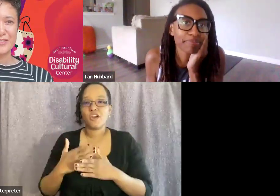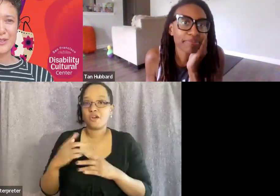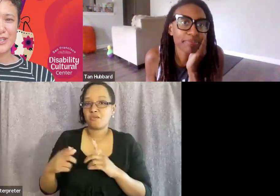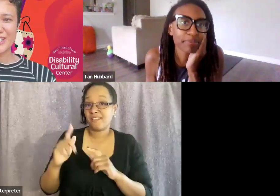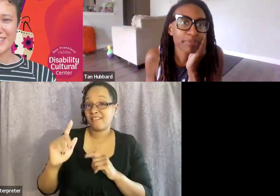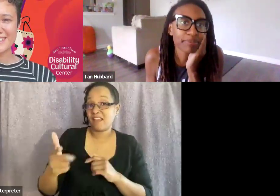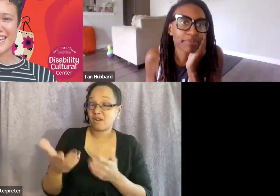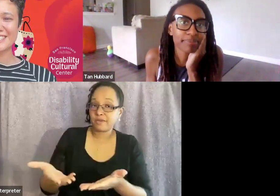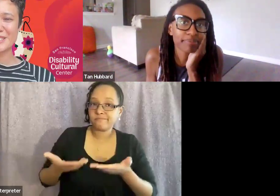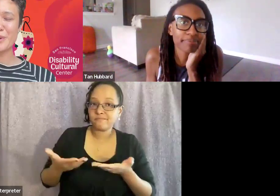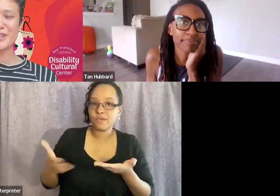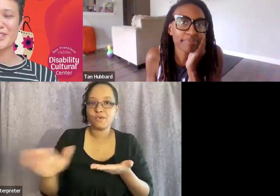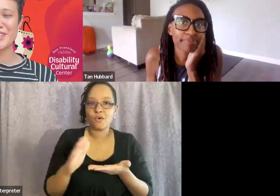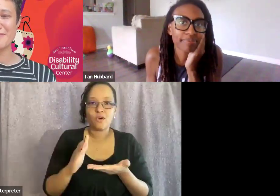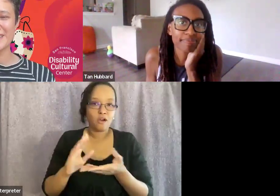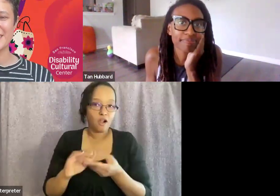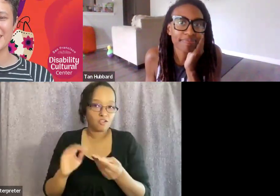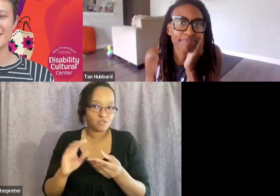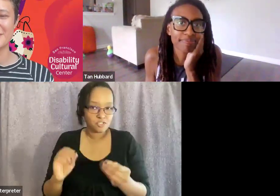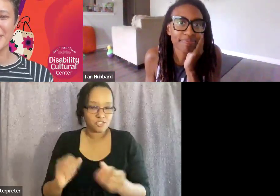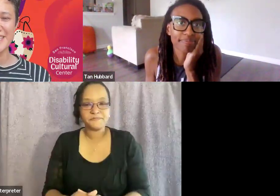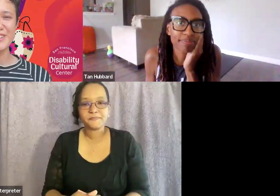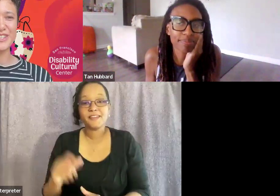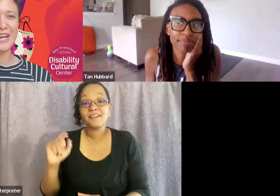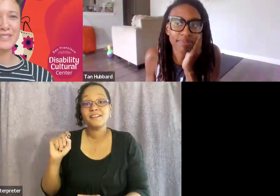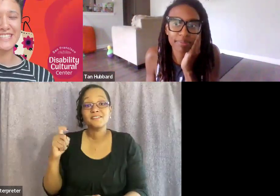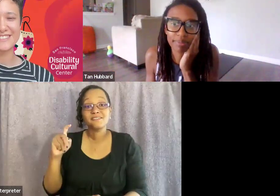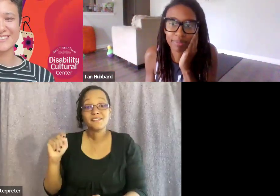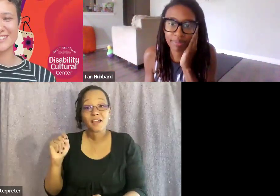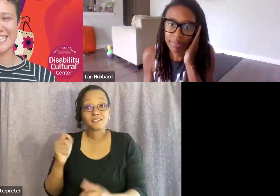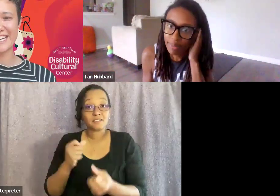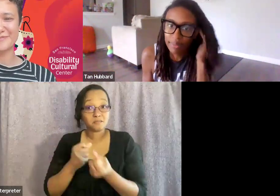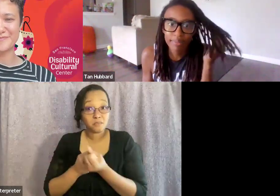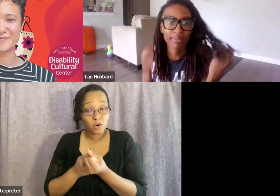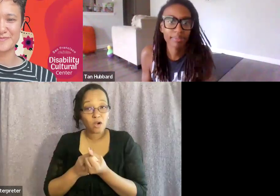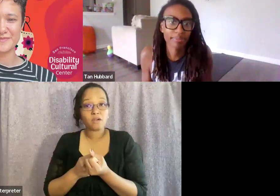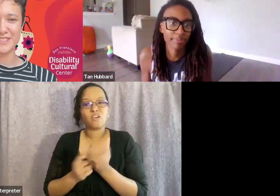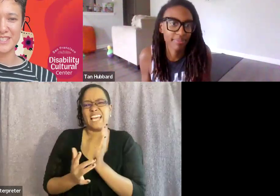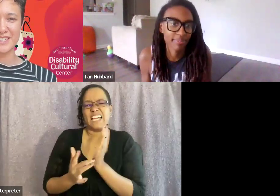For tech support, you can message me or Emily through the chat,